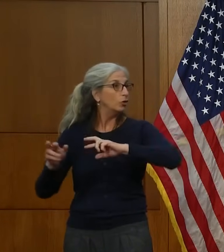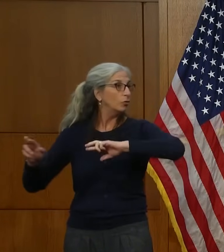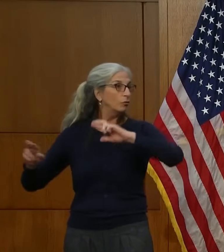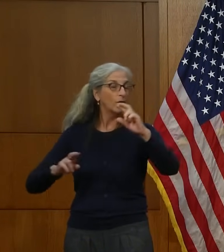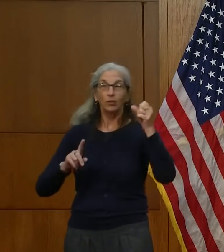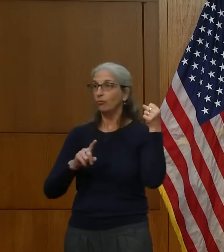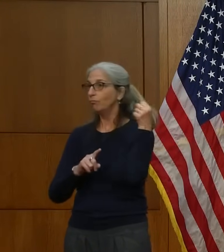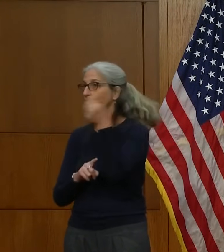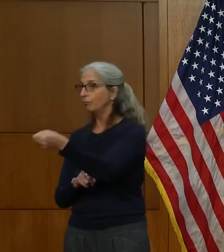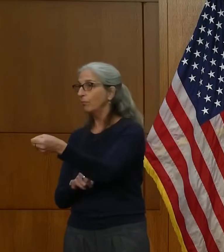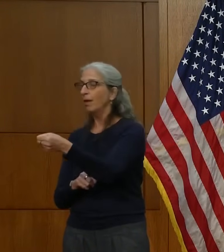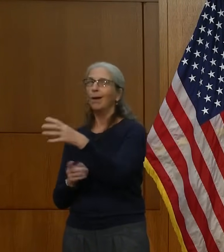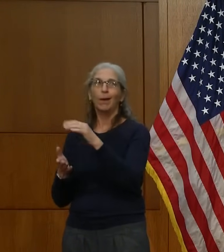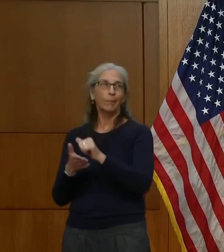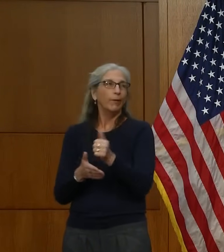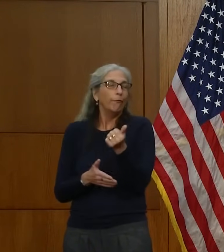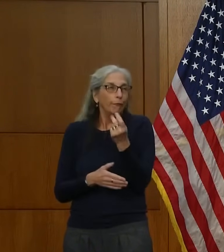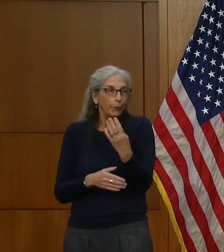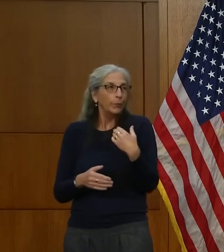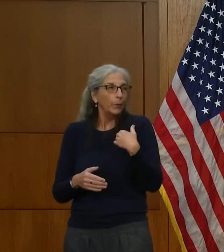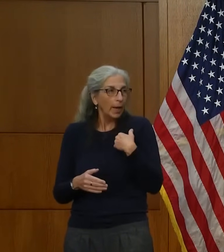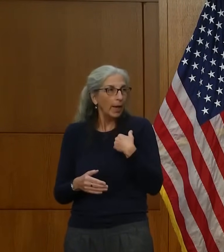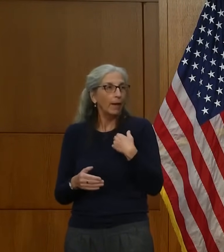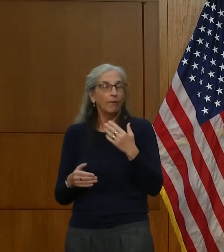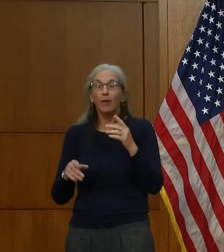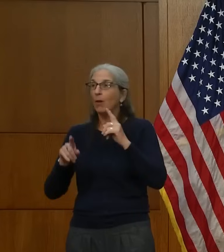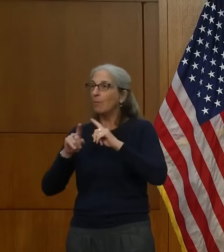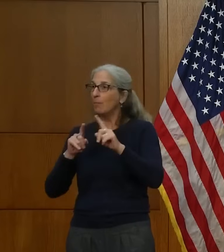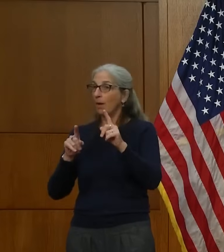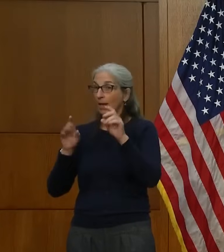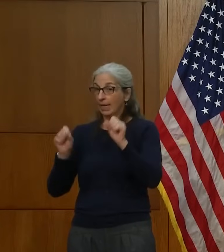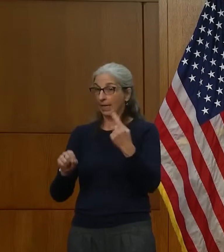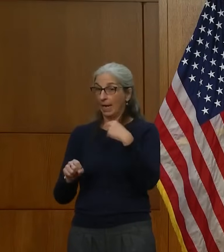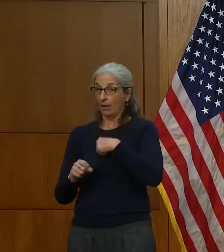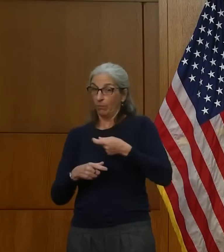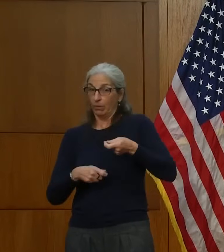HAVE EMERGENCY ROOM NURSES AND I SEE NURSE IS READY TO GO. THERE ARE FEW, AND THAT'S TERRIFIC IF THEY'RE IF THEY'RE